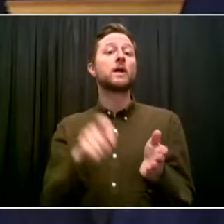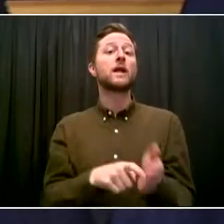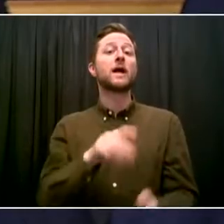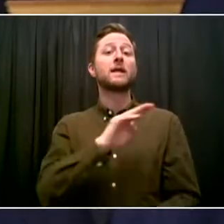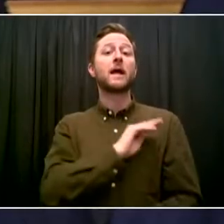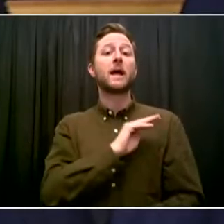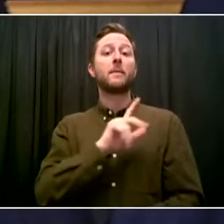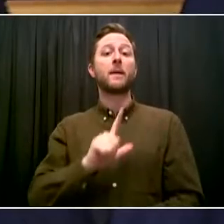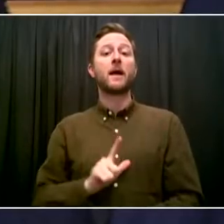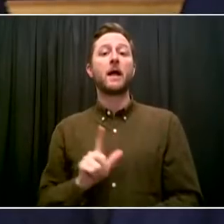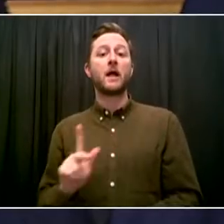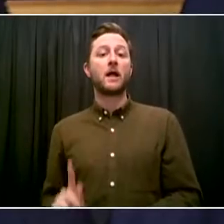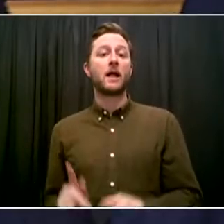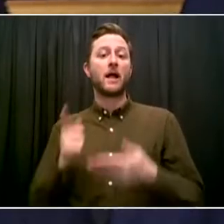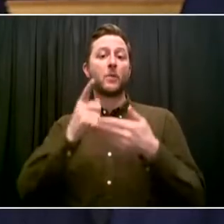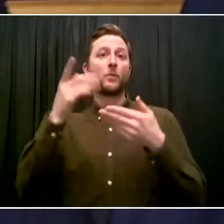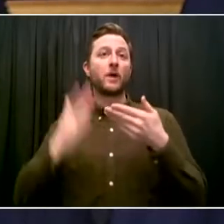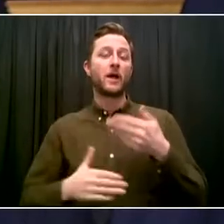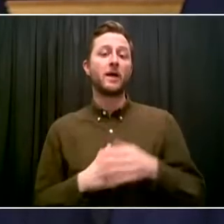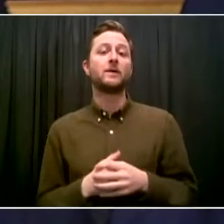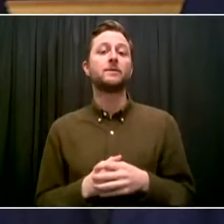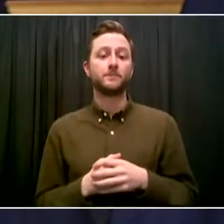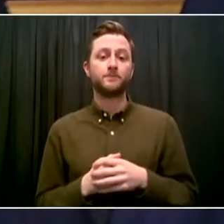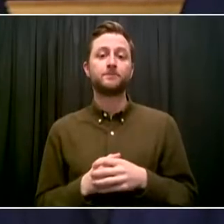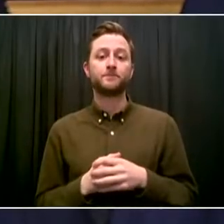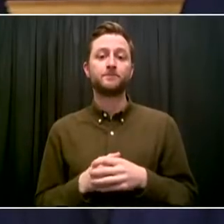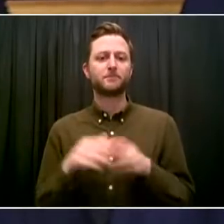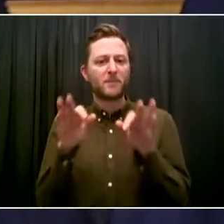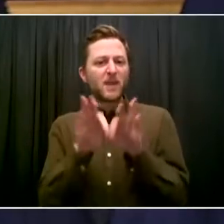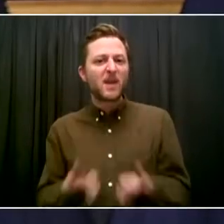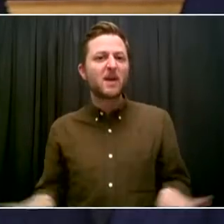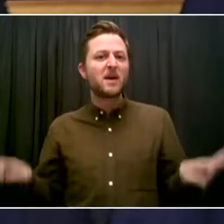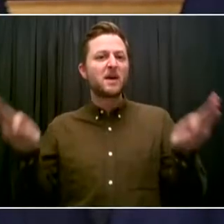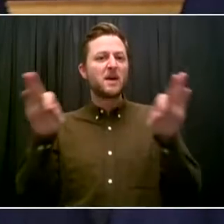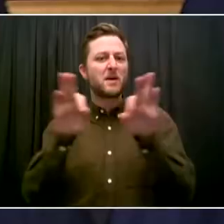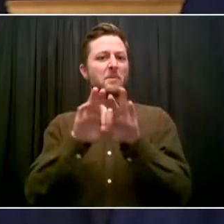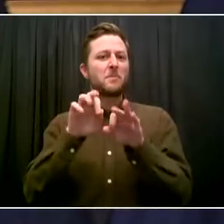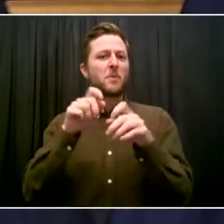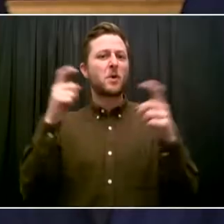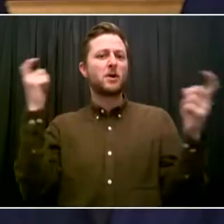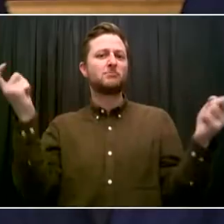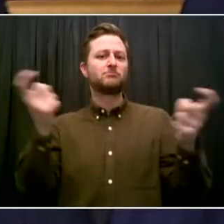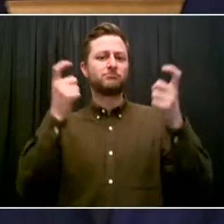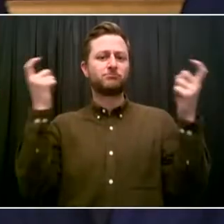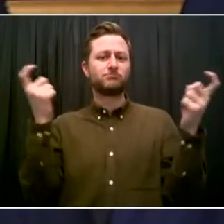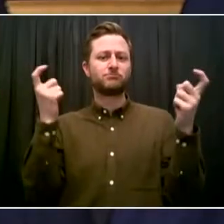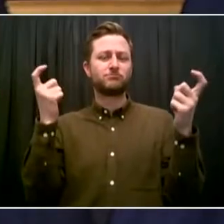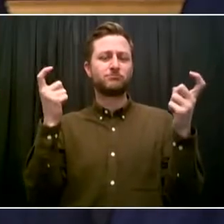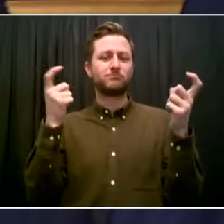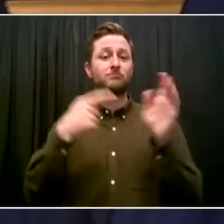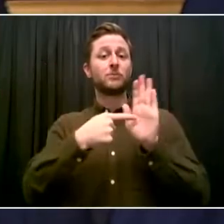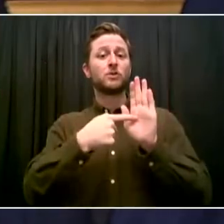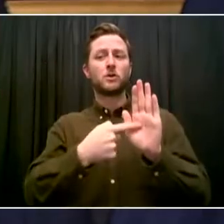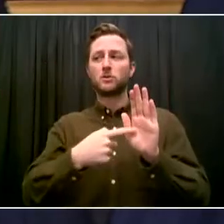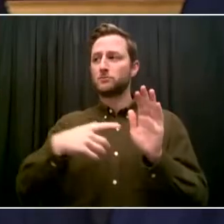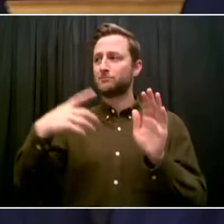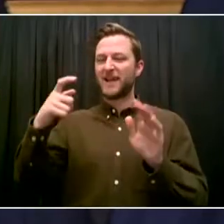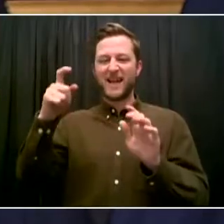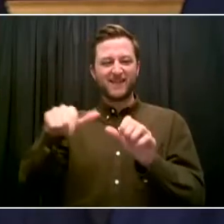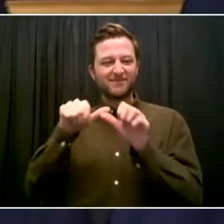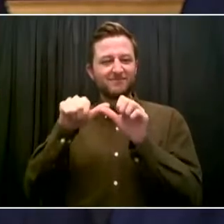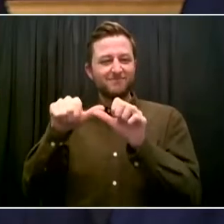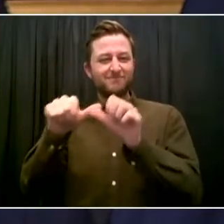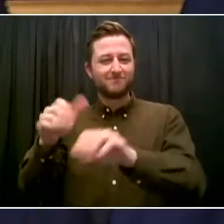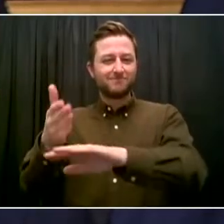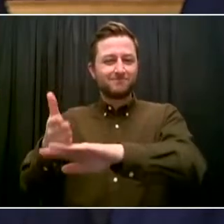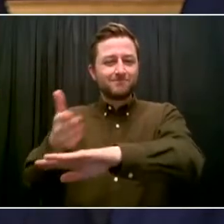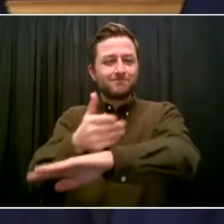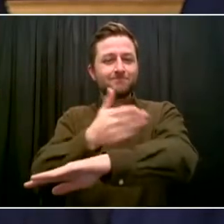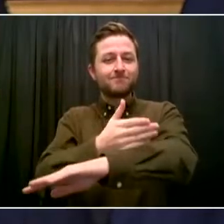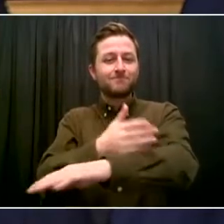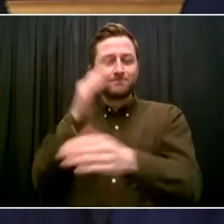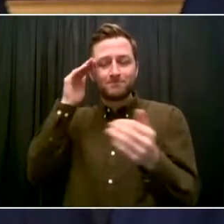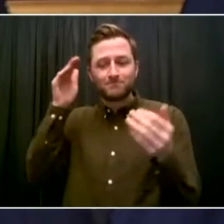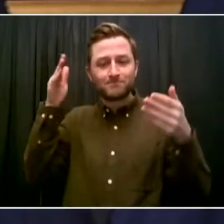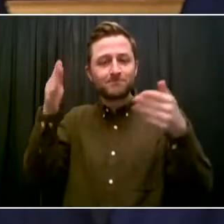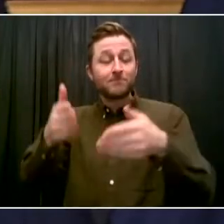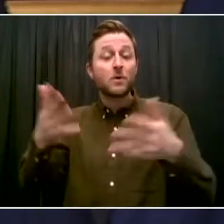THAT'S WHAT I WILL DO AS MAYOR